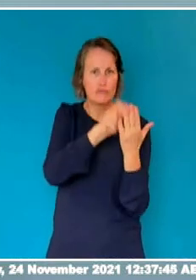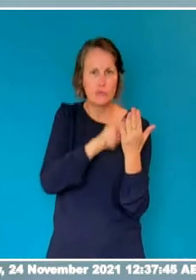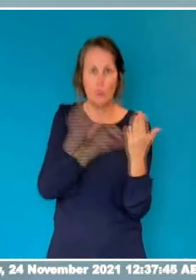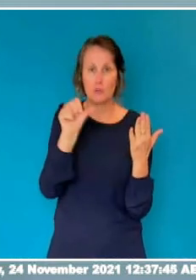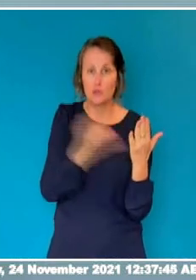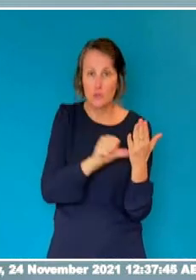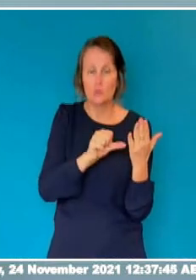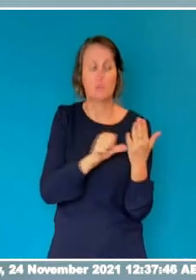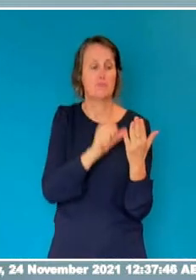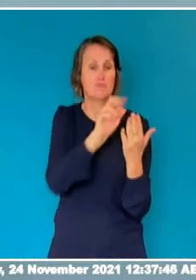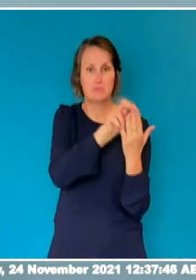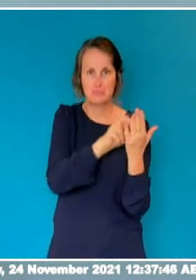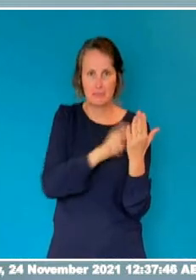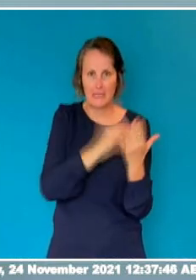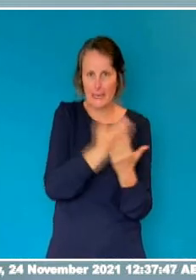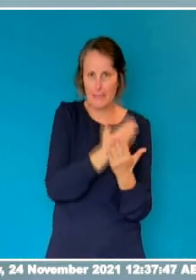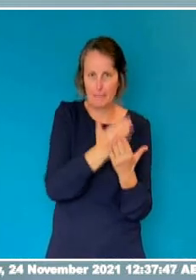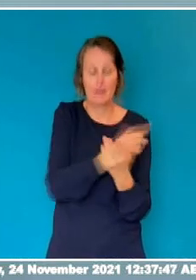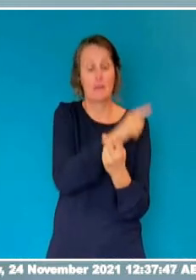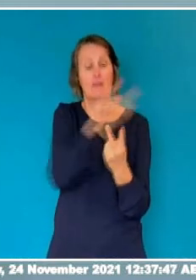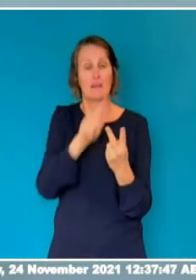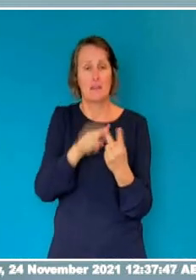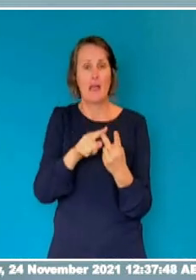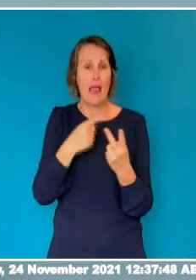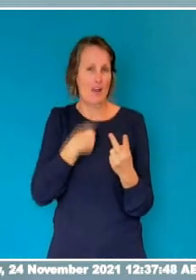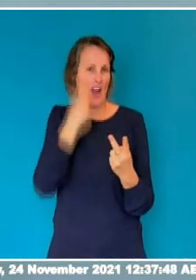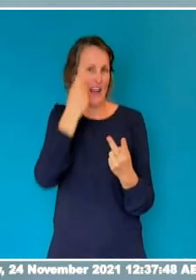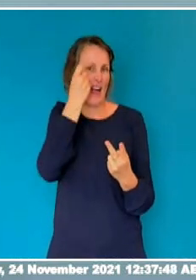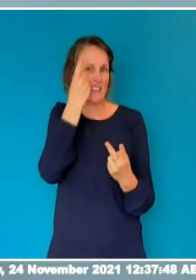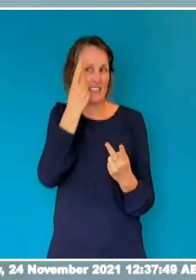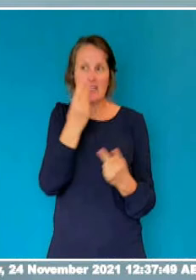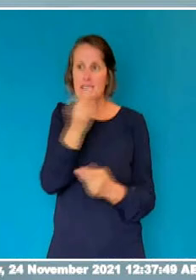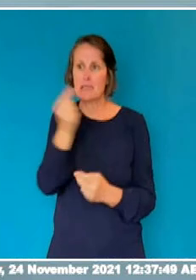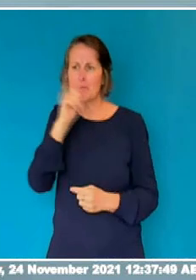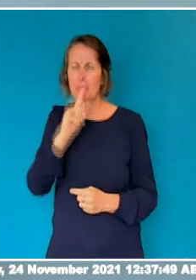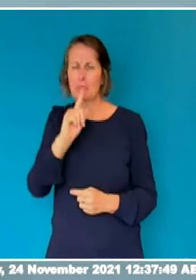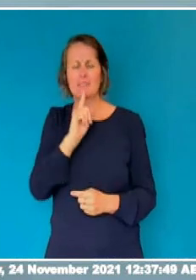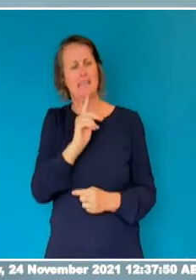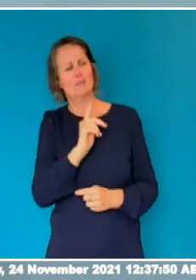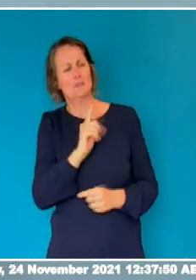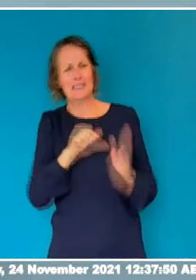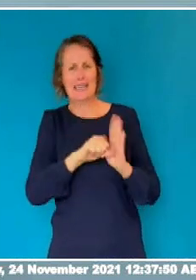Secondly, while I appreciate that's the perception that you have been hearing, I